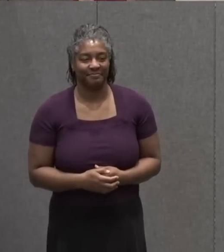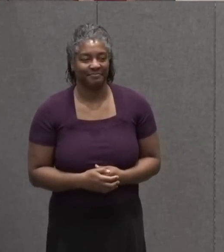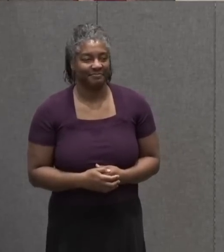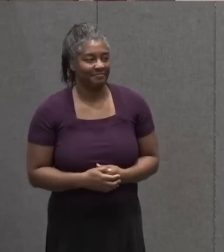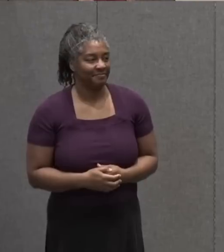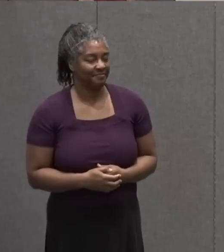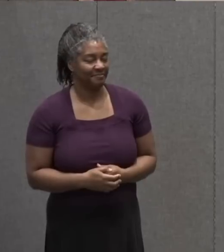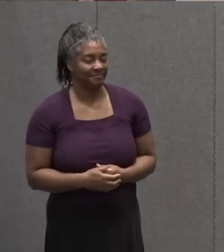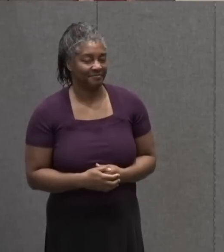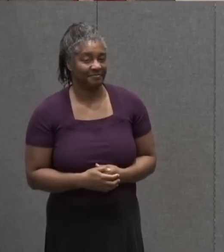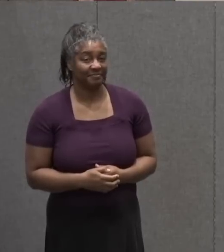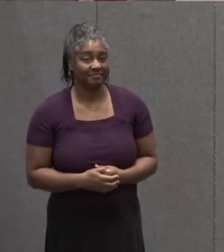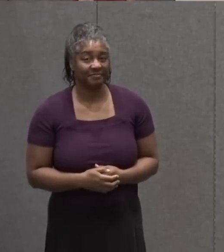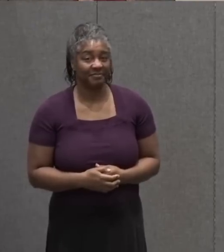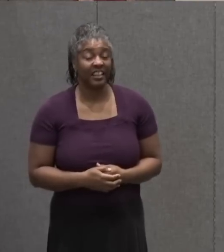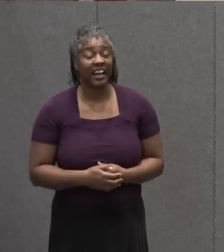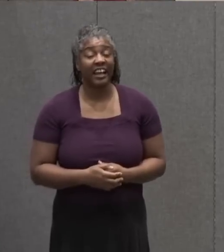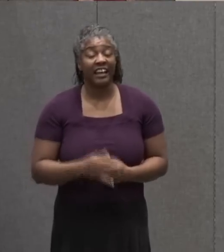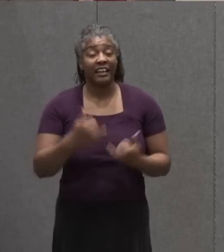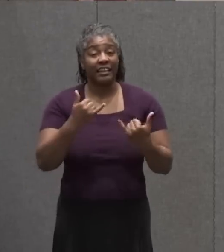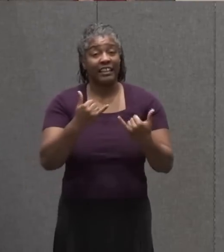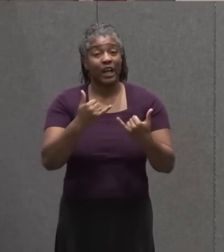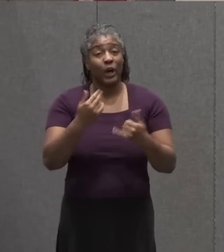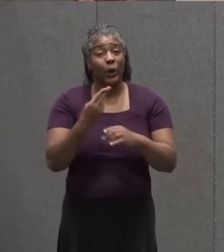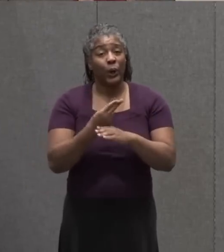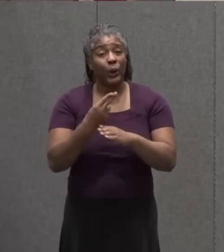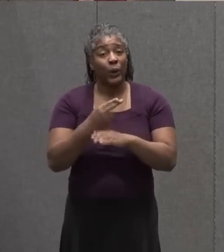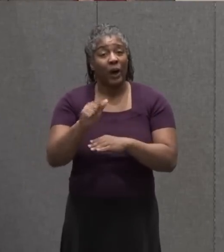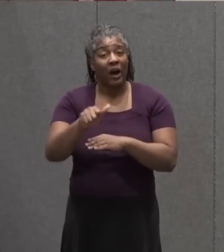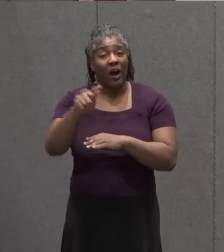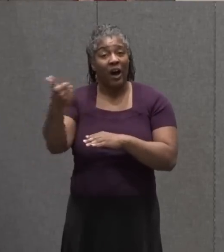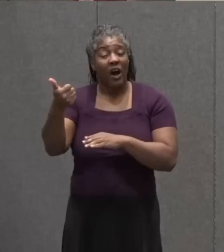Using another color, you'll want to write